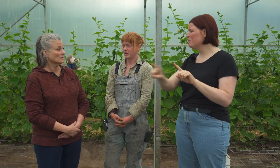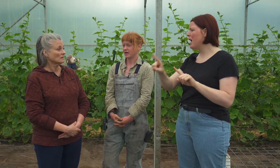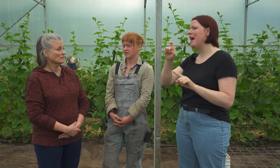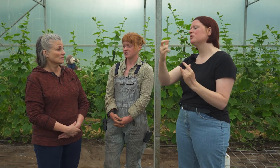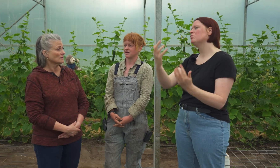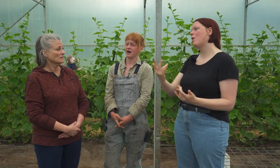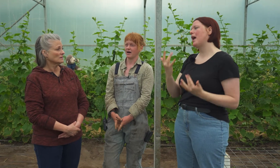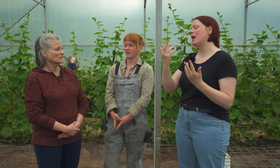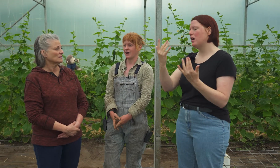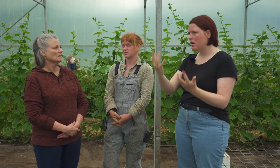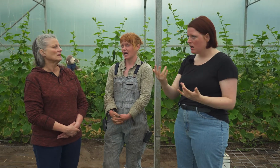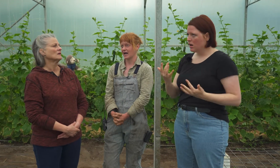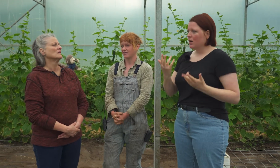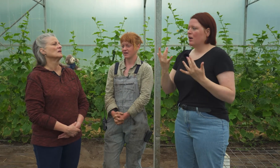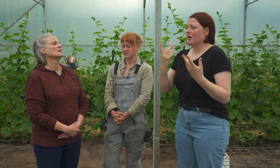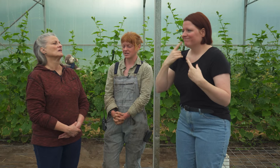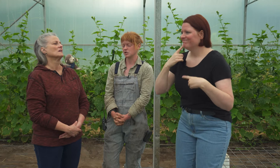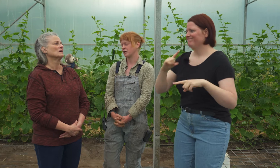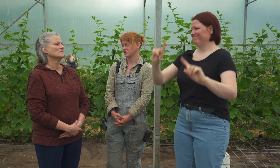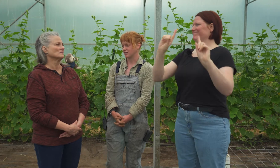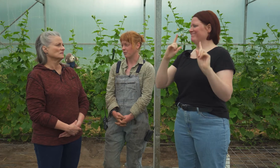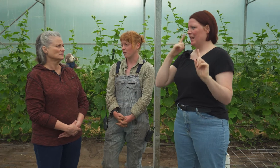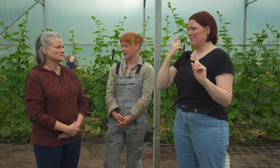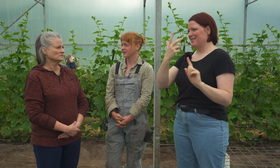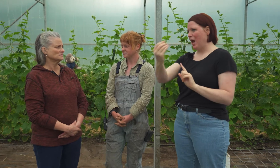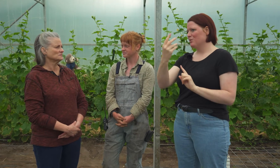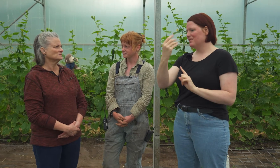because outside it takes longer to get warm.